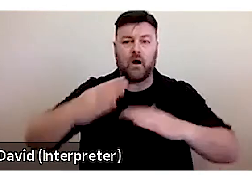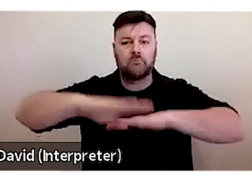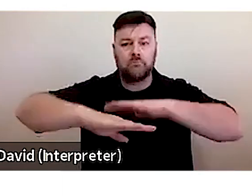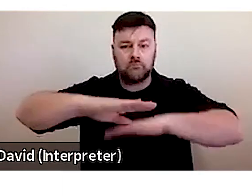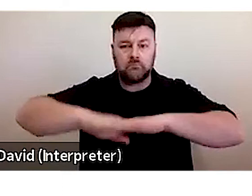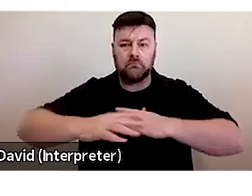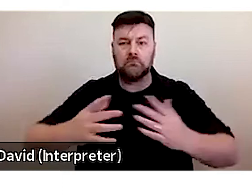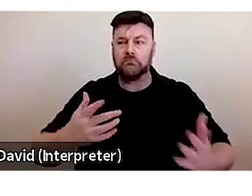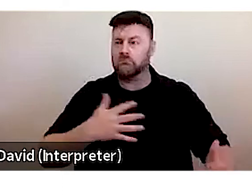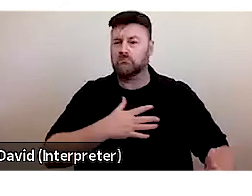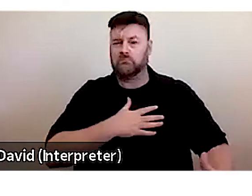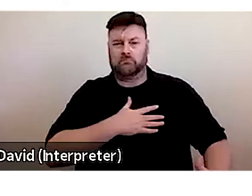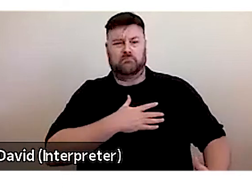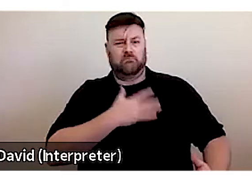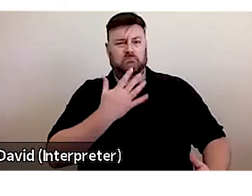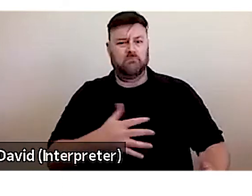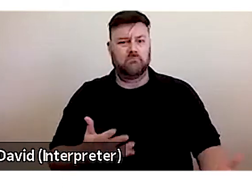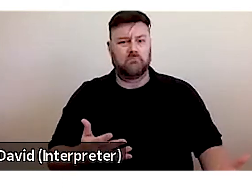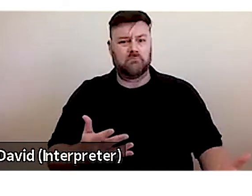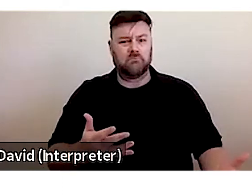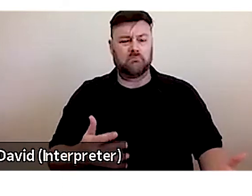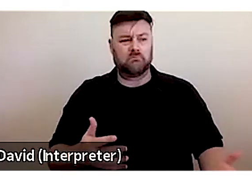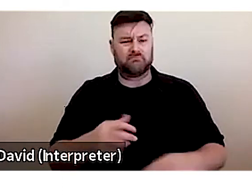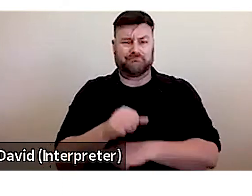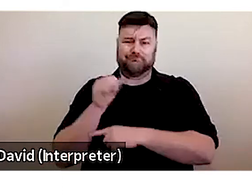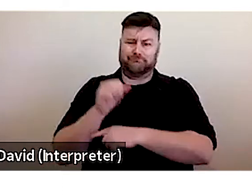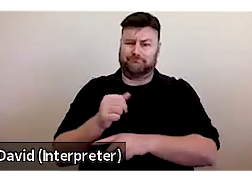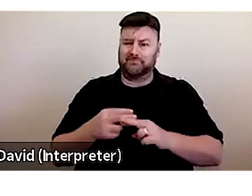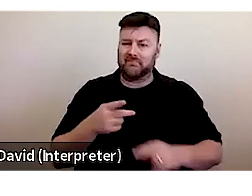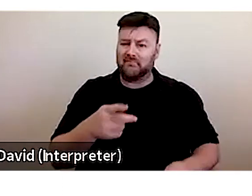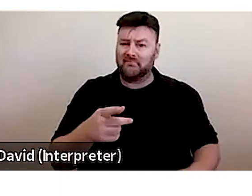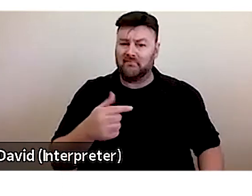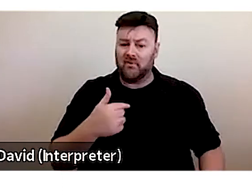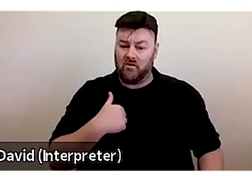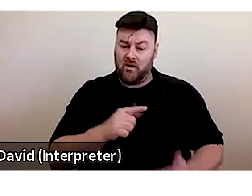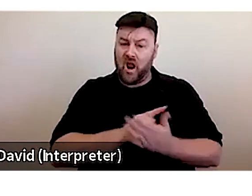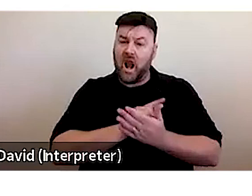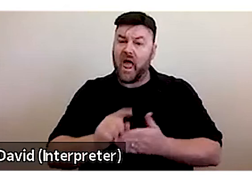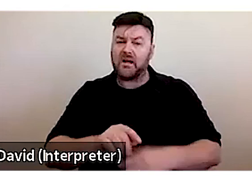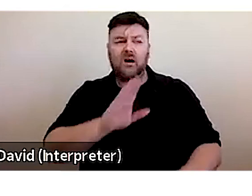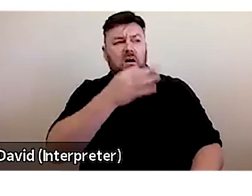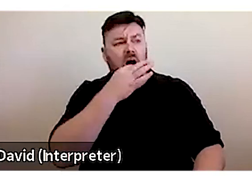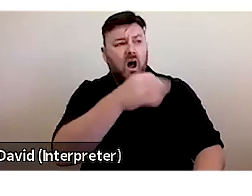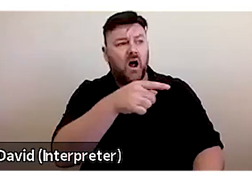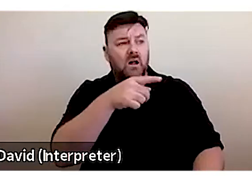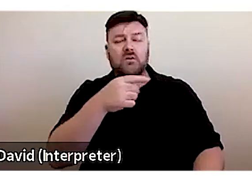I have found out later that they didn't even know it was on.